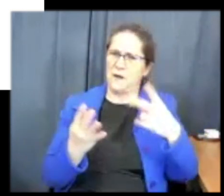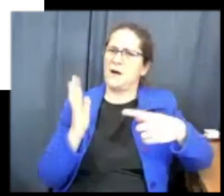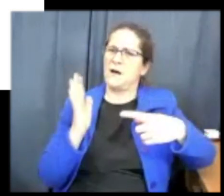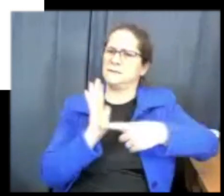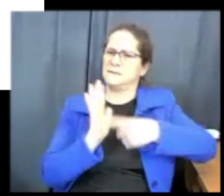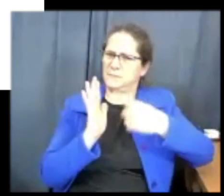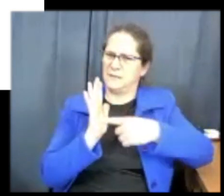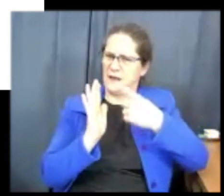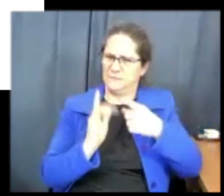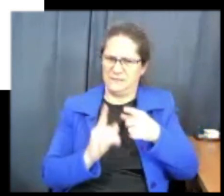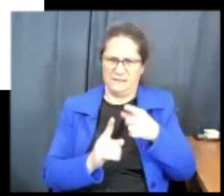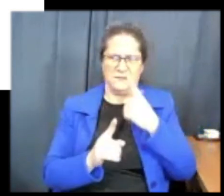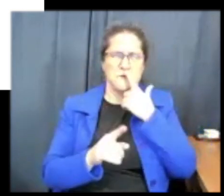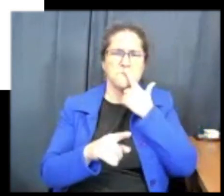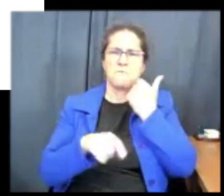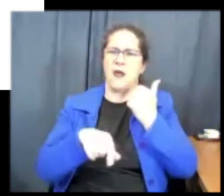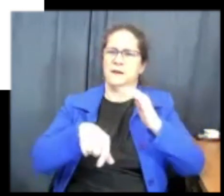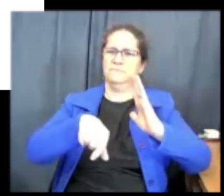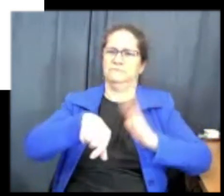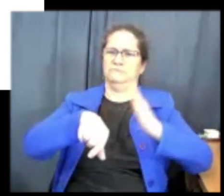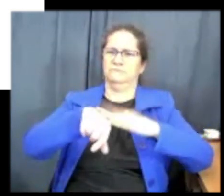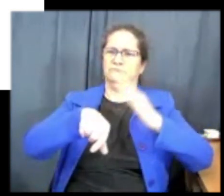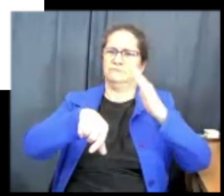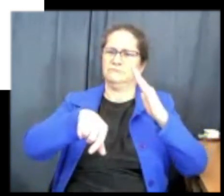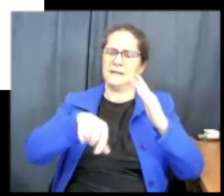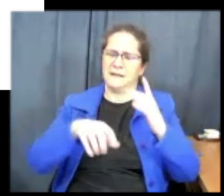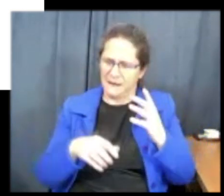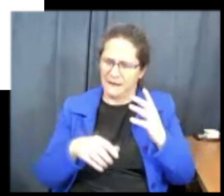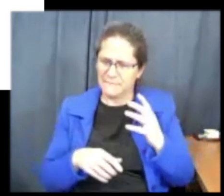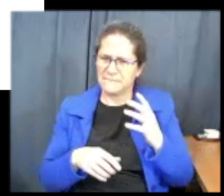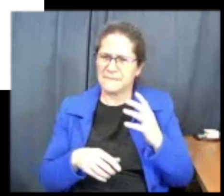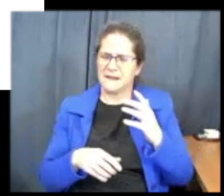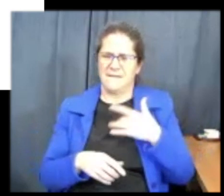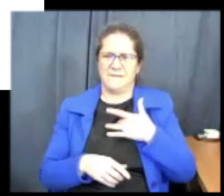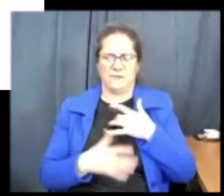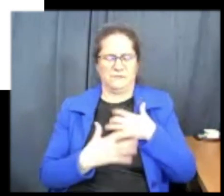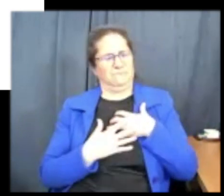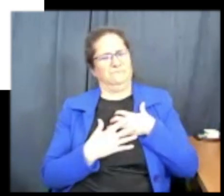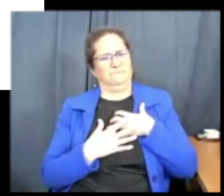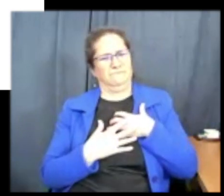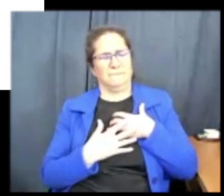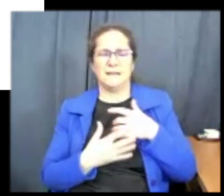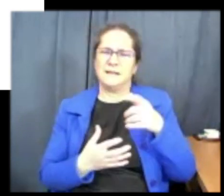or these red flags in the data and we kind of honed in on those and targeted them.